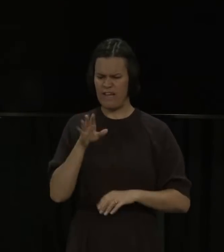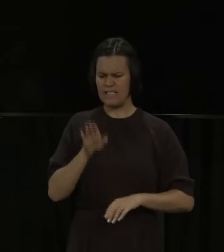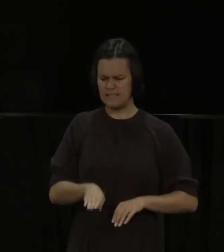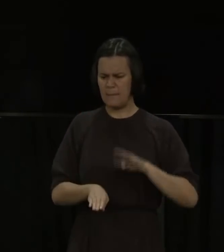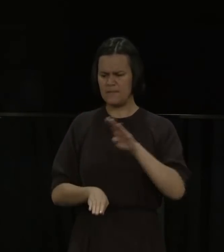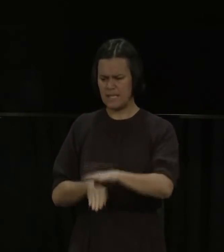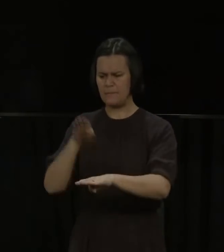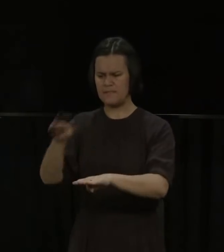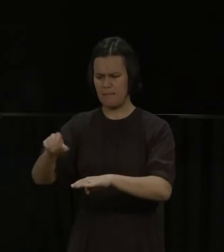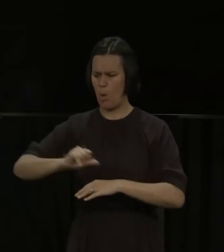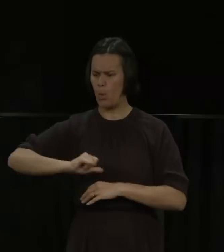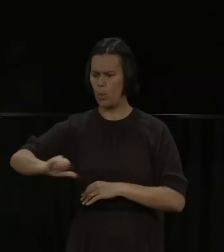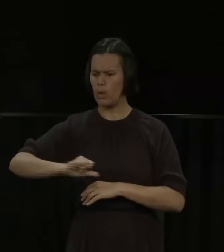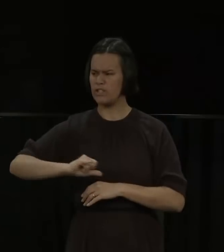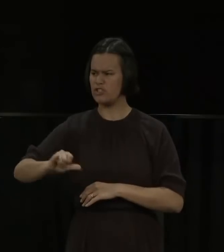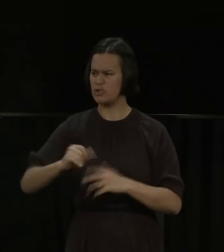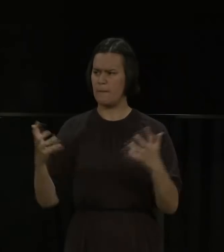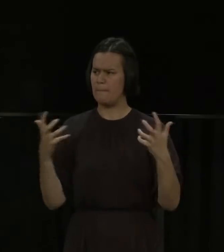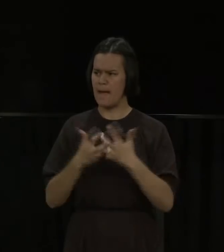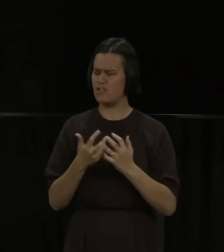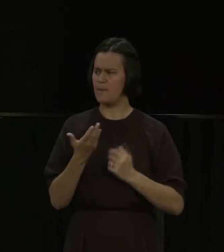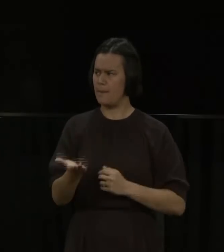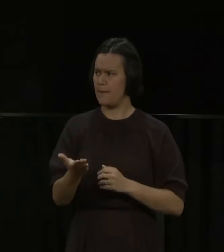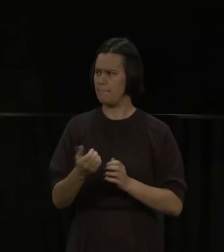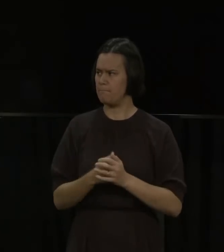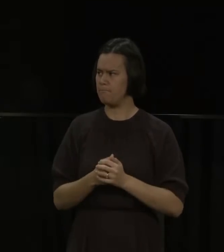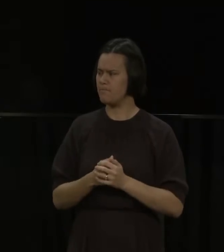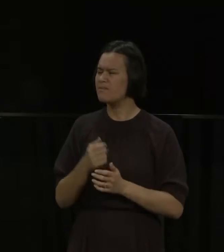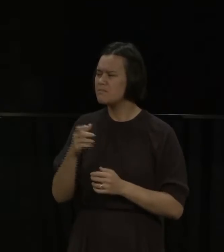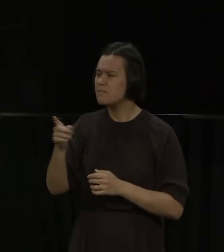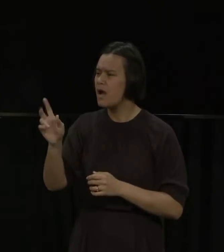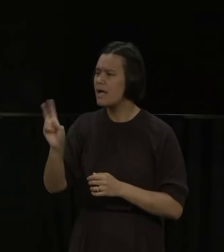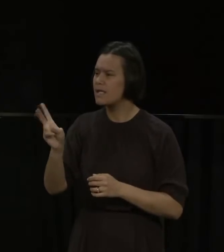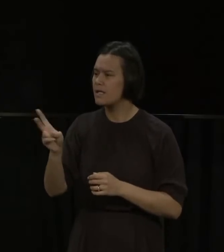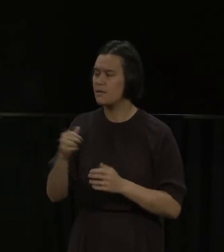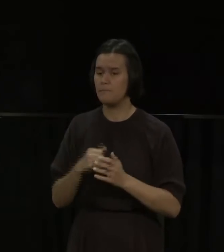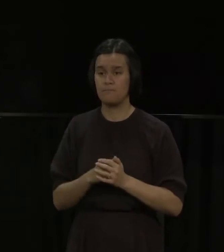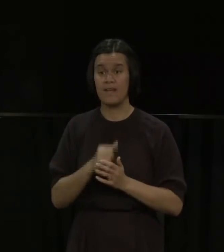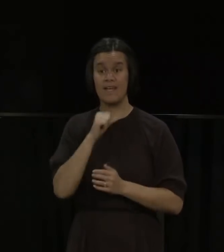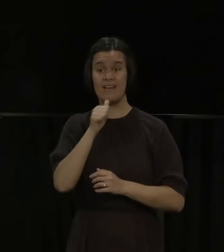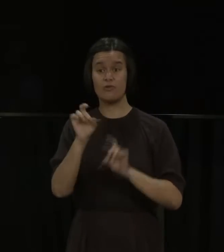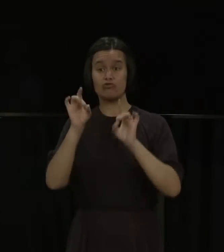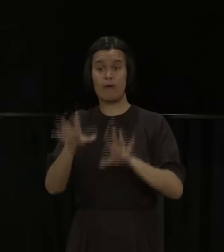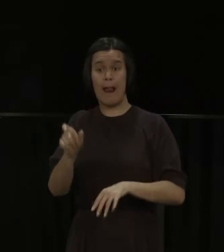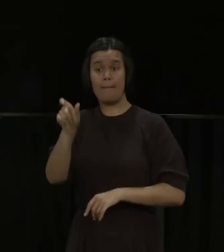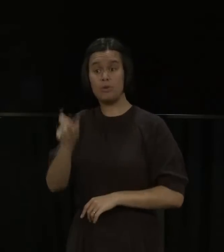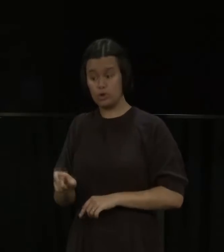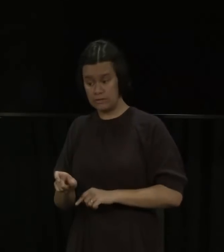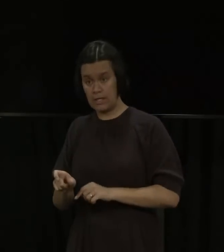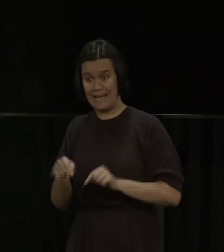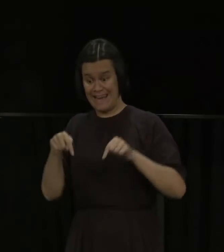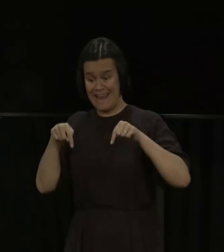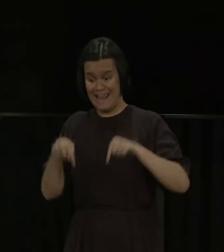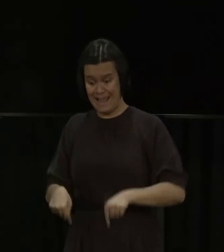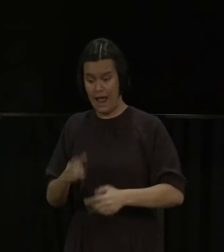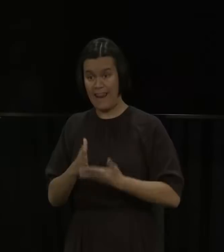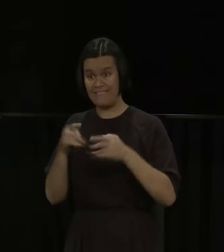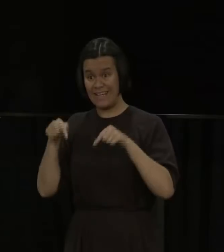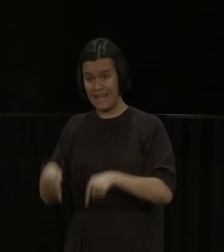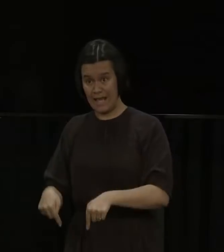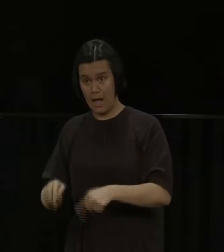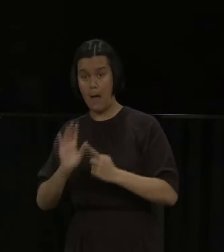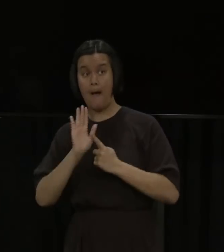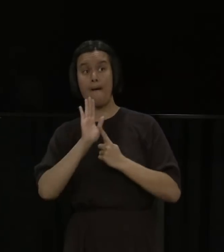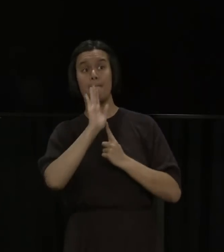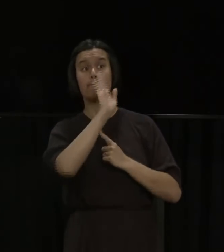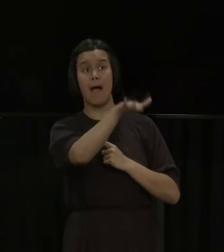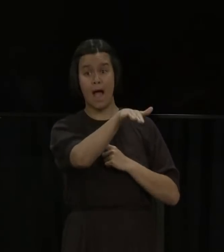subject to the January or the